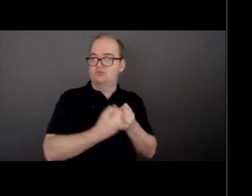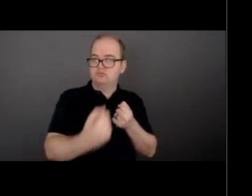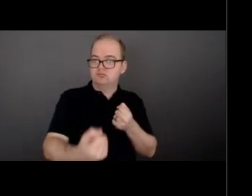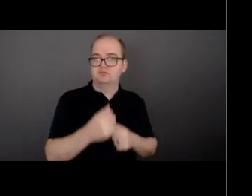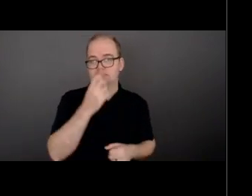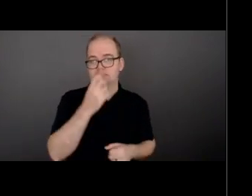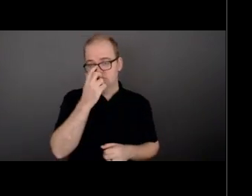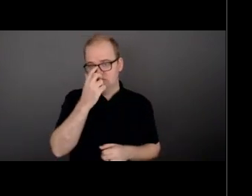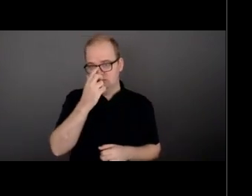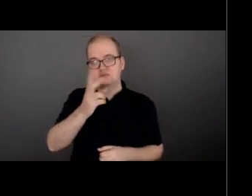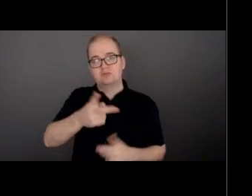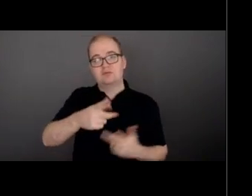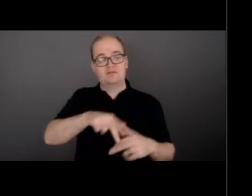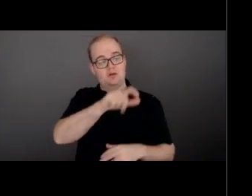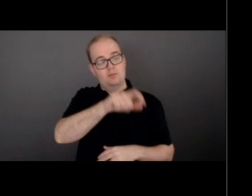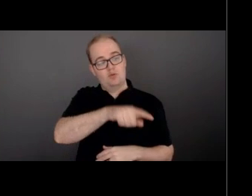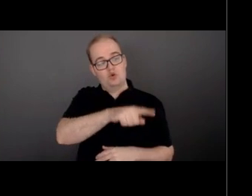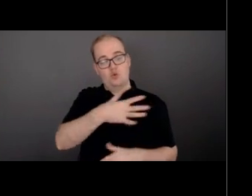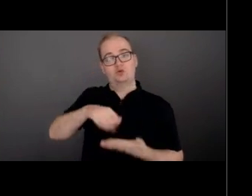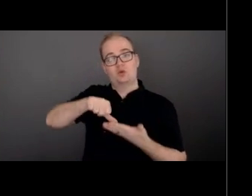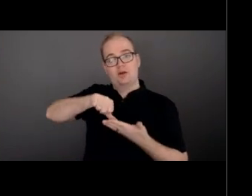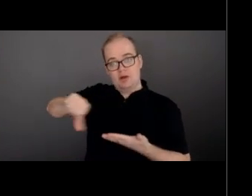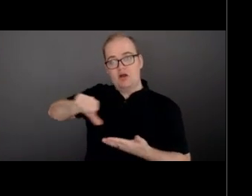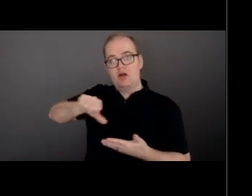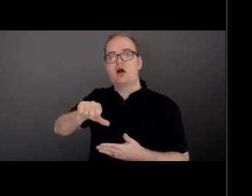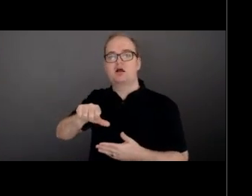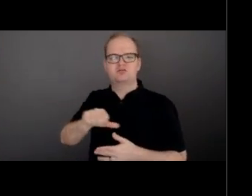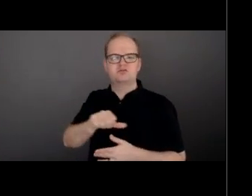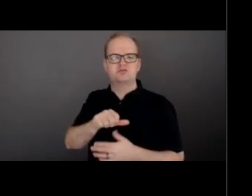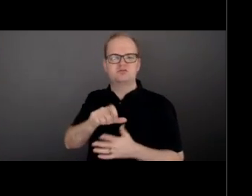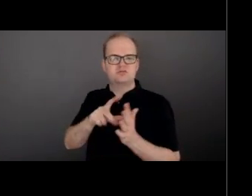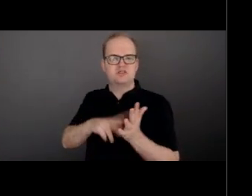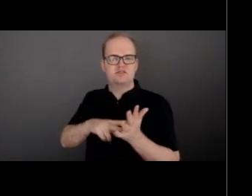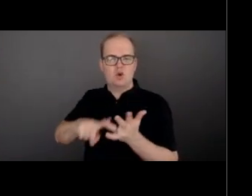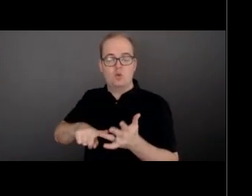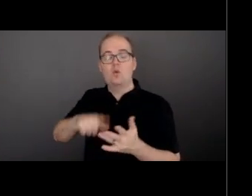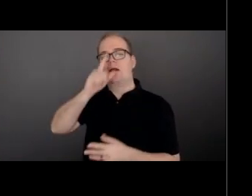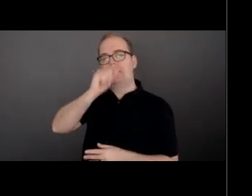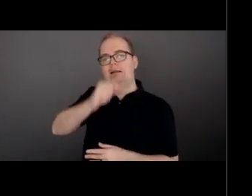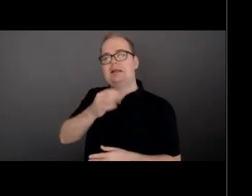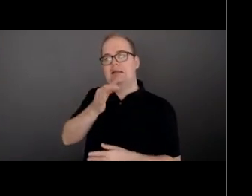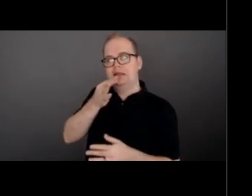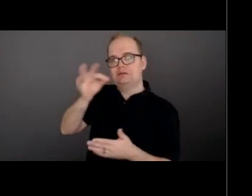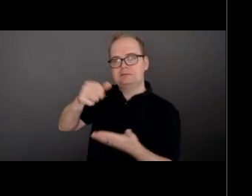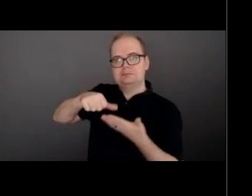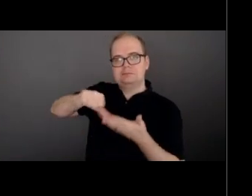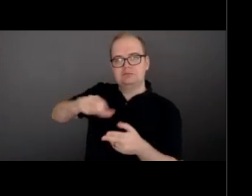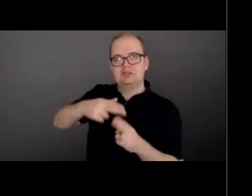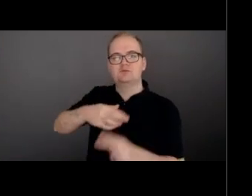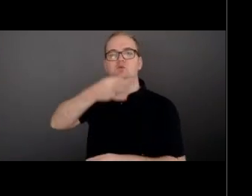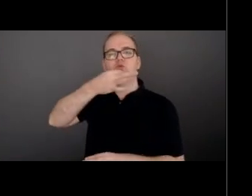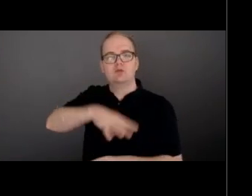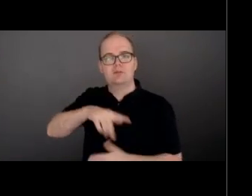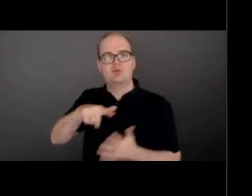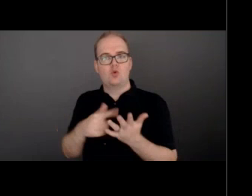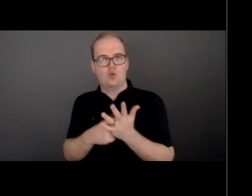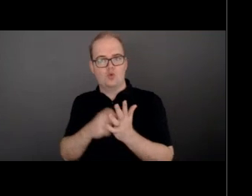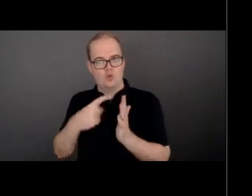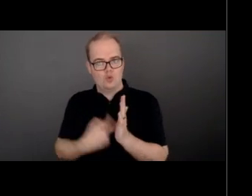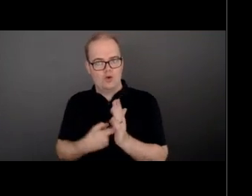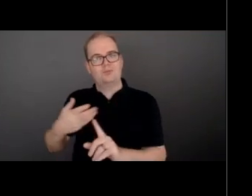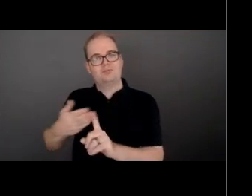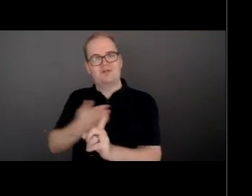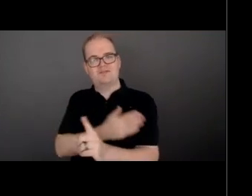their first court date and then the magistrate will hear the order in the mention sorry,